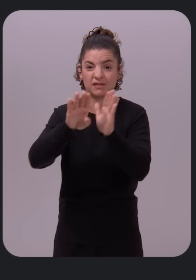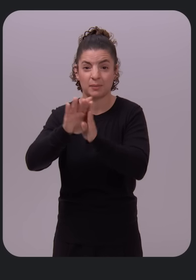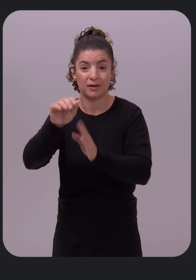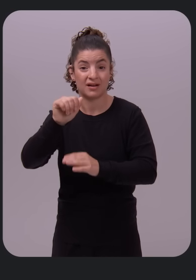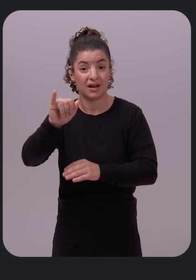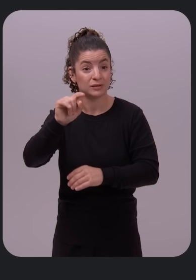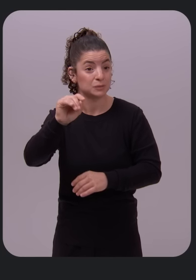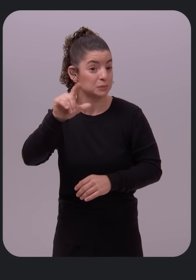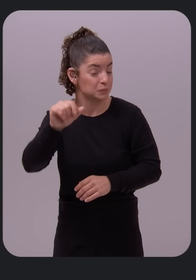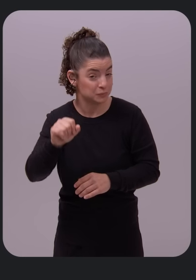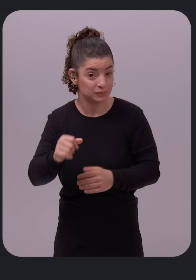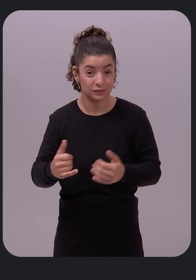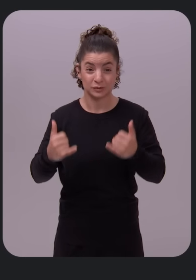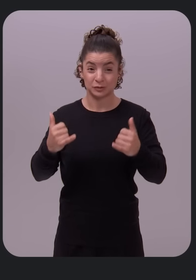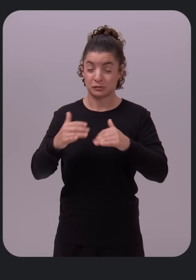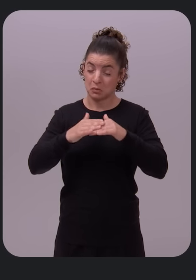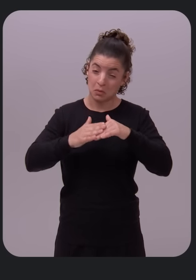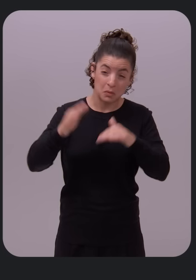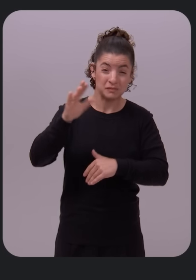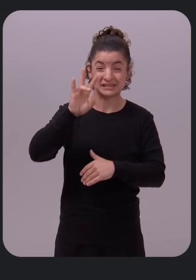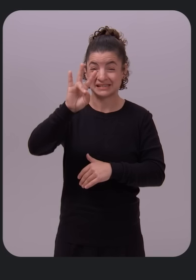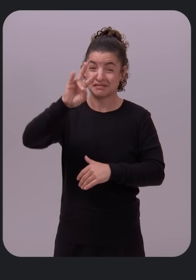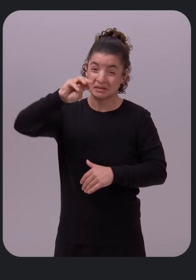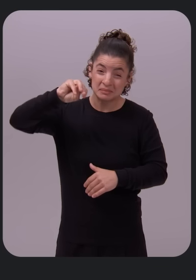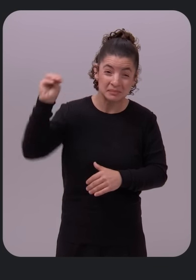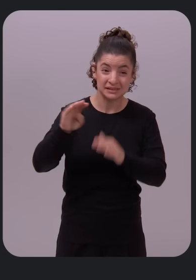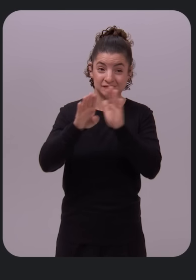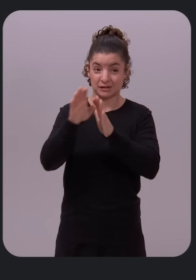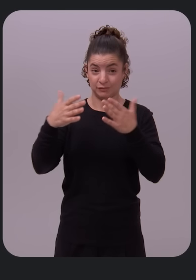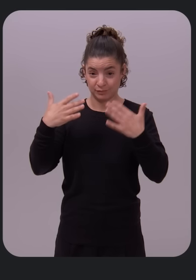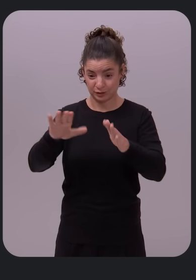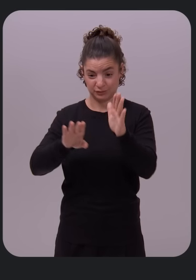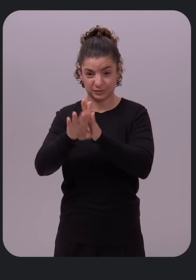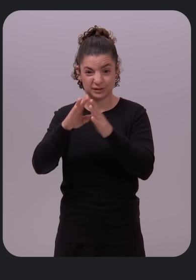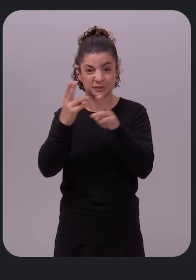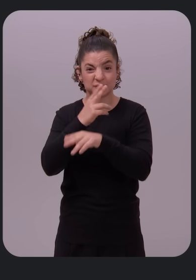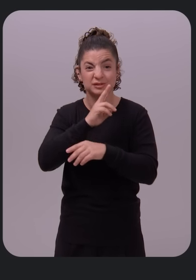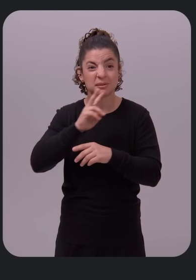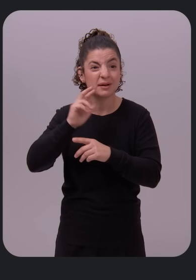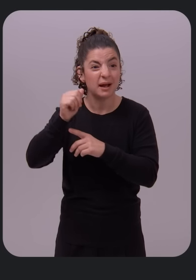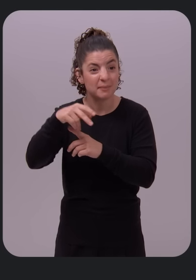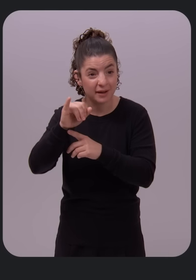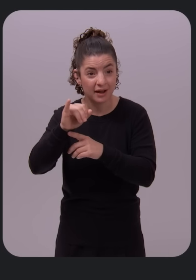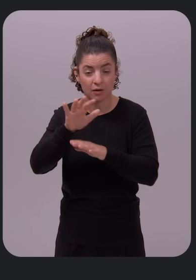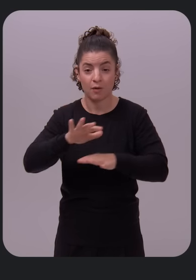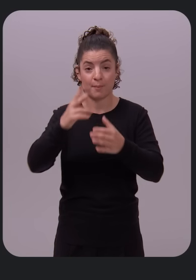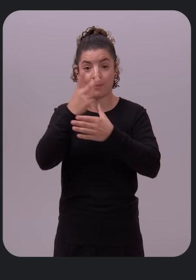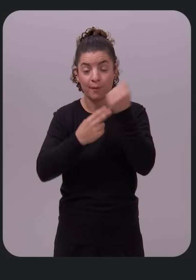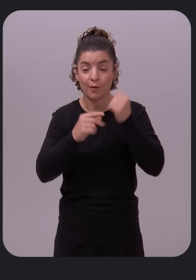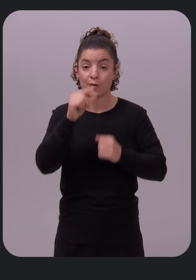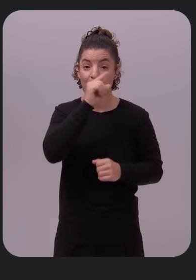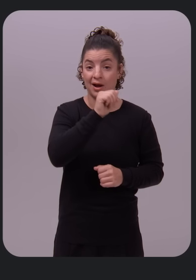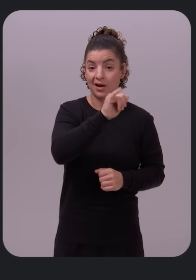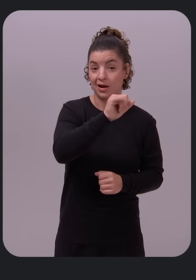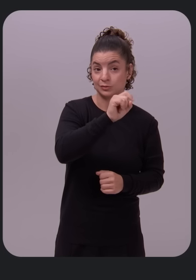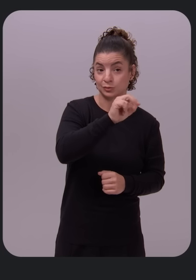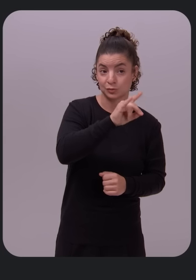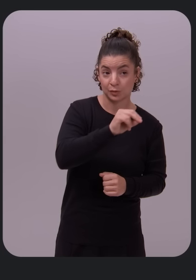Today, over 7 million developers have built with the Gemini API, across both Google AI Studio and Vertex AI,